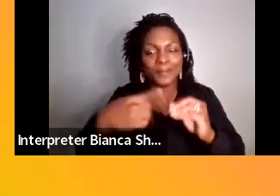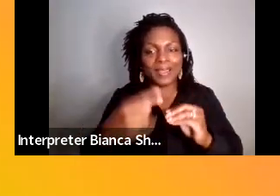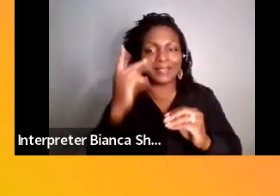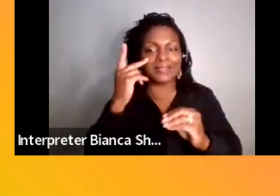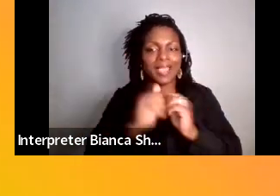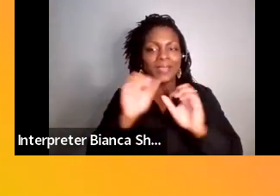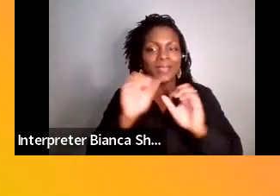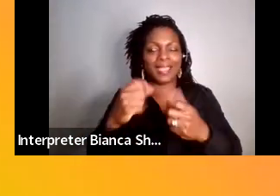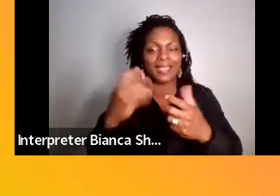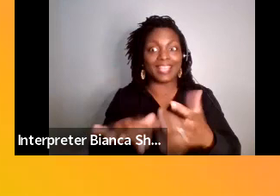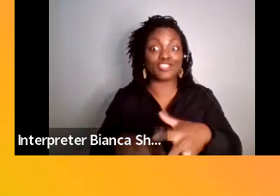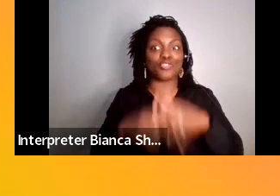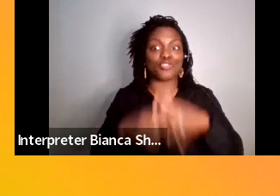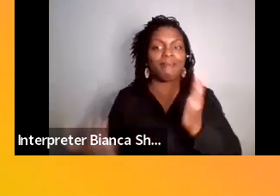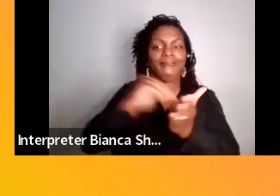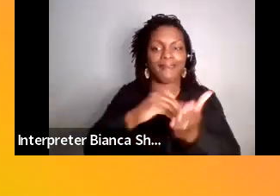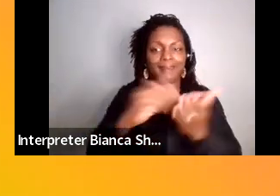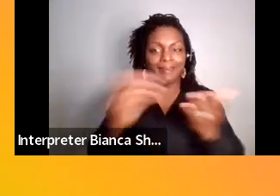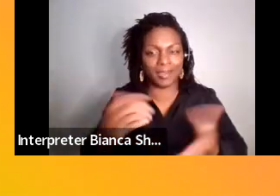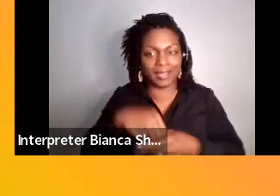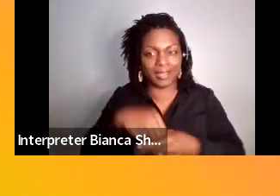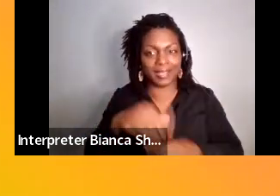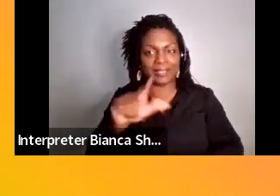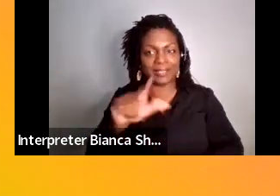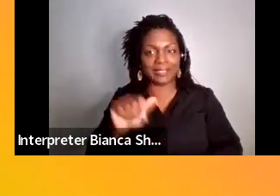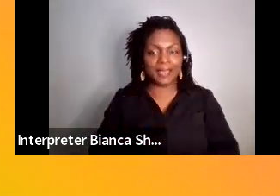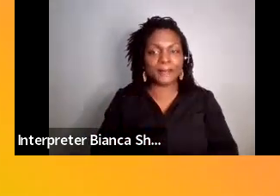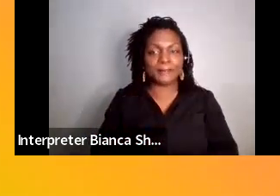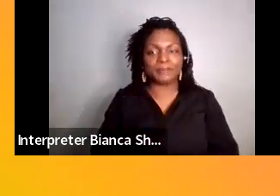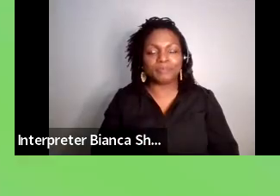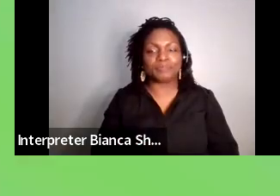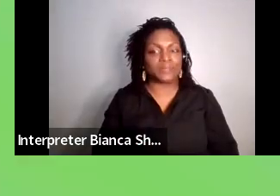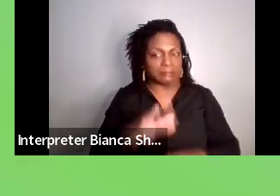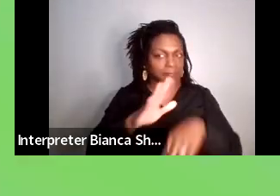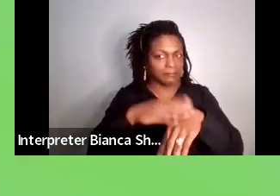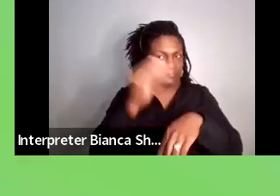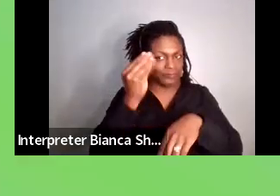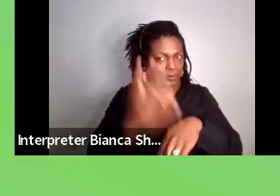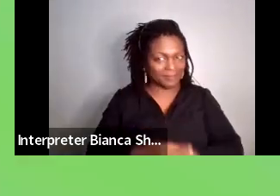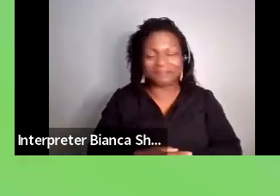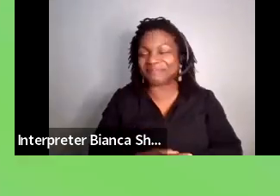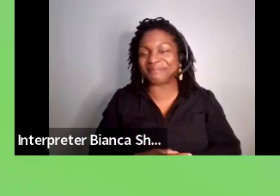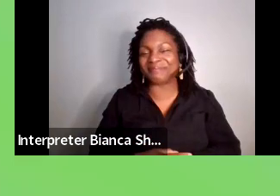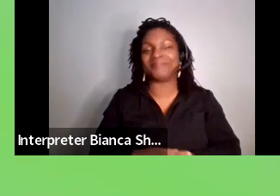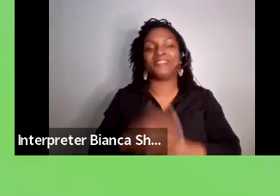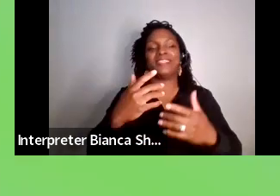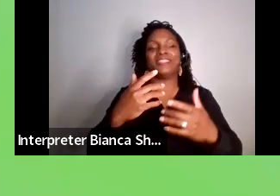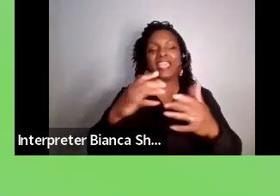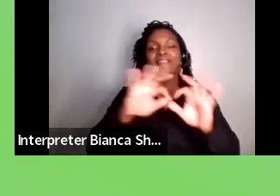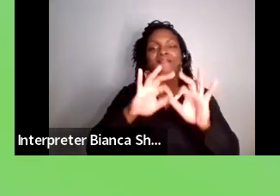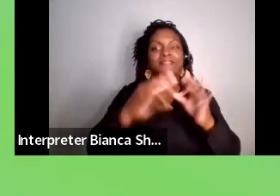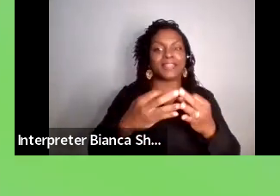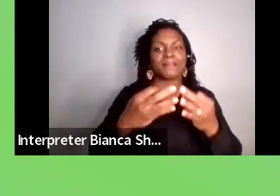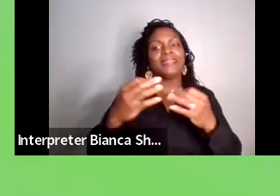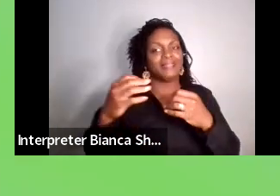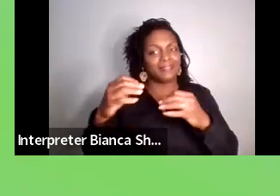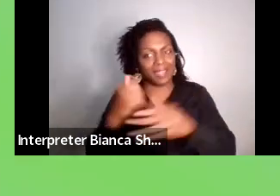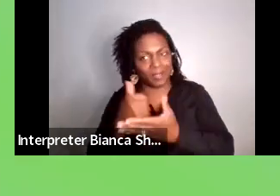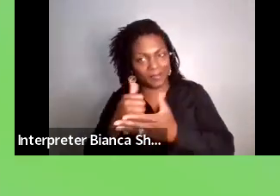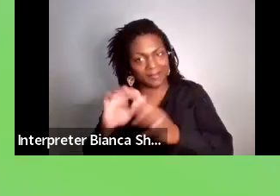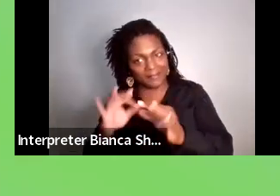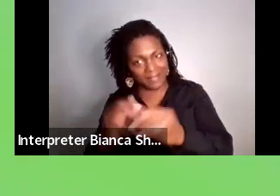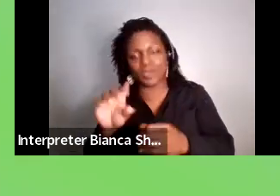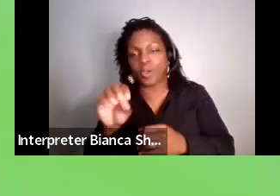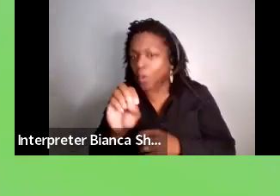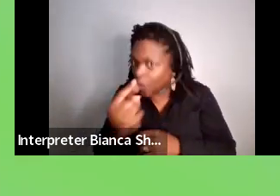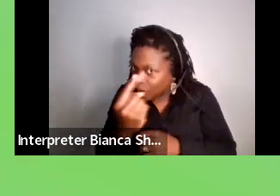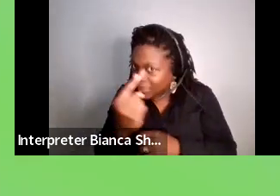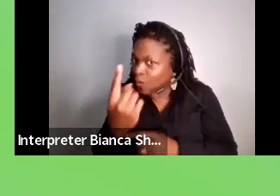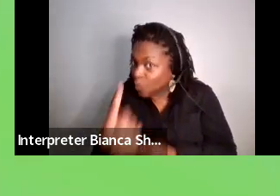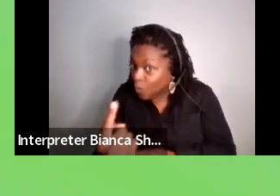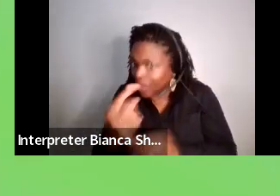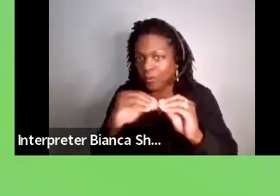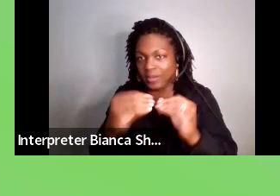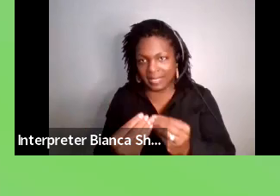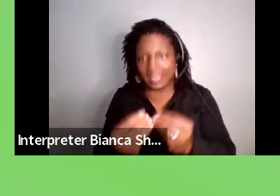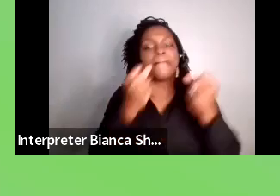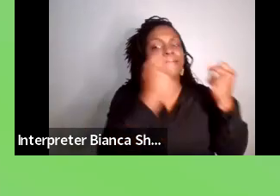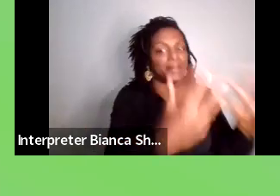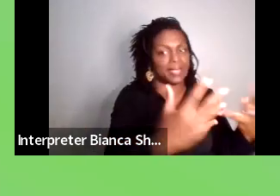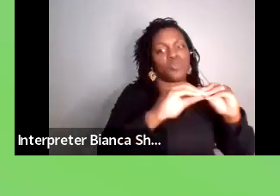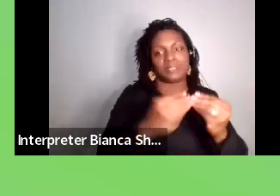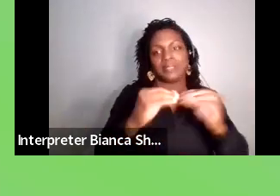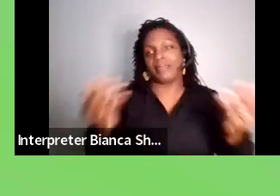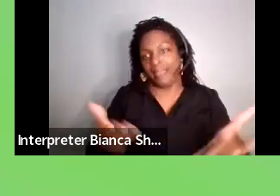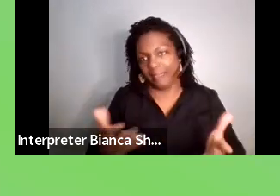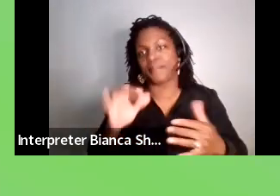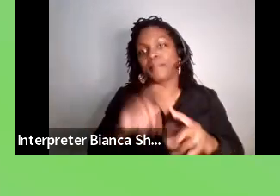And just a little disclaimer as we go through family's, hoping families like Katie on. It is only one of many organizations that's helping to bring the youth leadership forum to the youth of